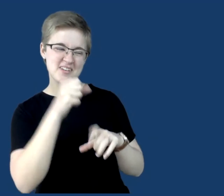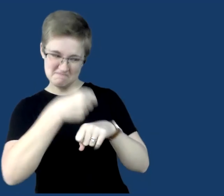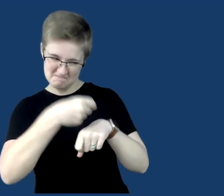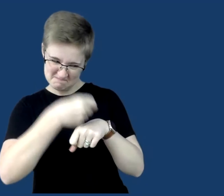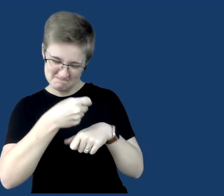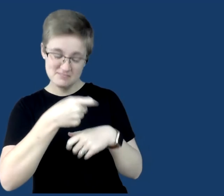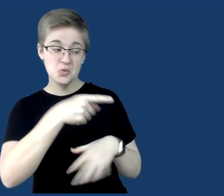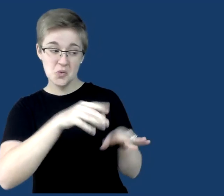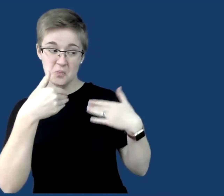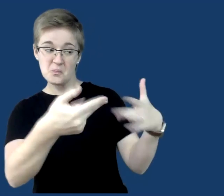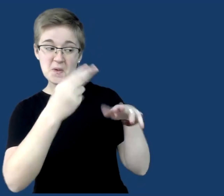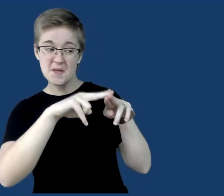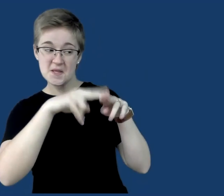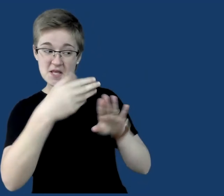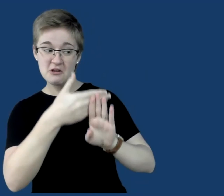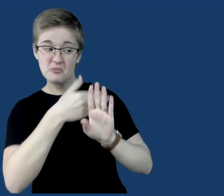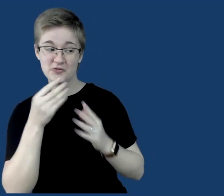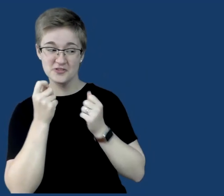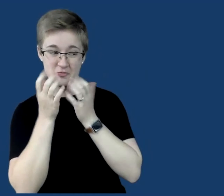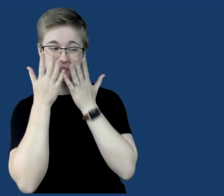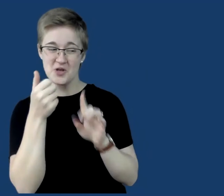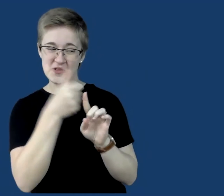You may take your seat before you put your foot in your mouth any farther.”